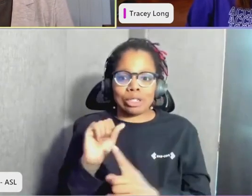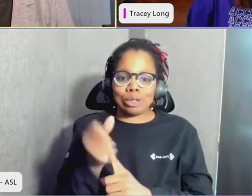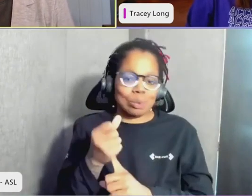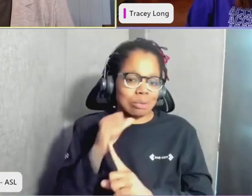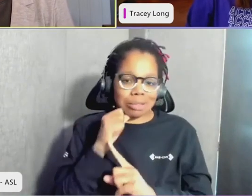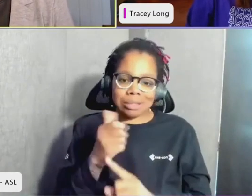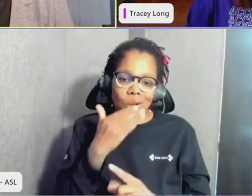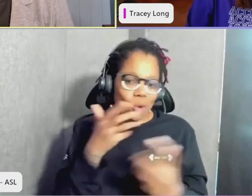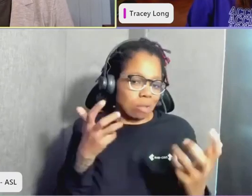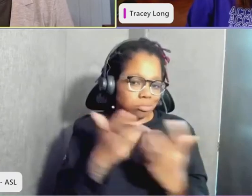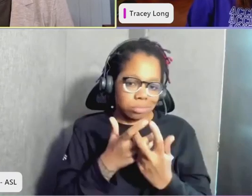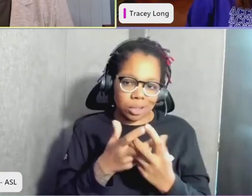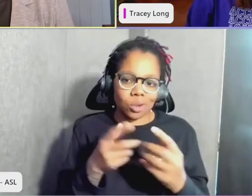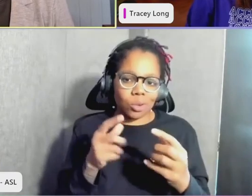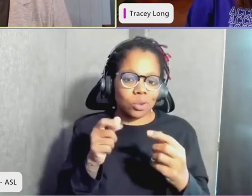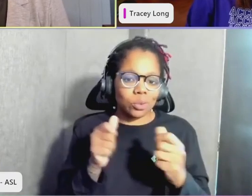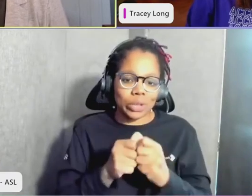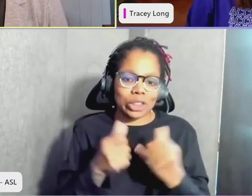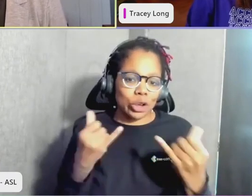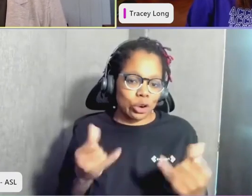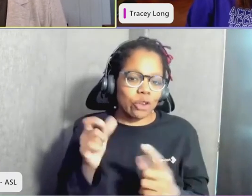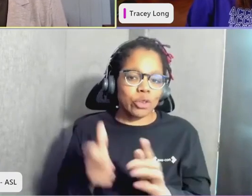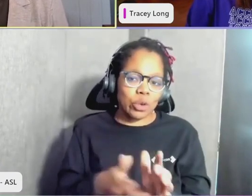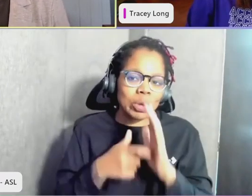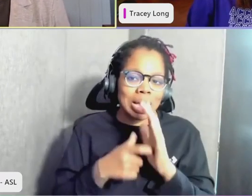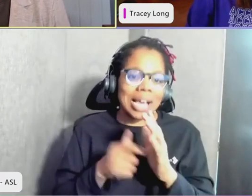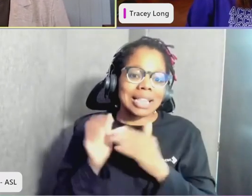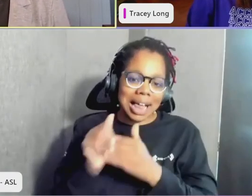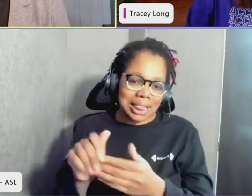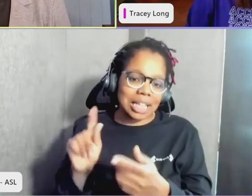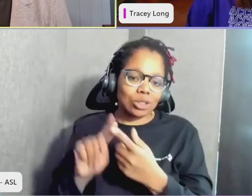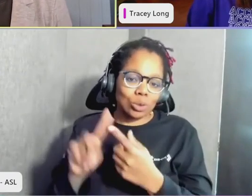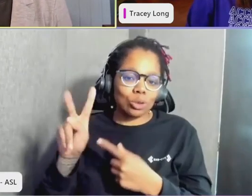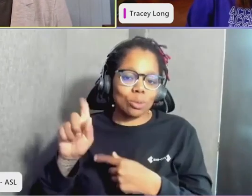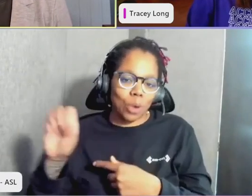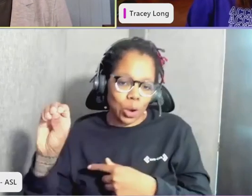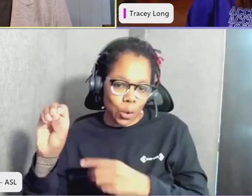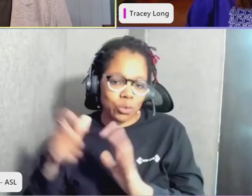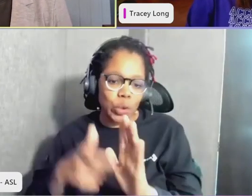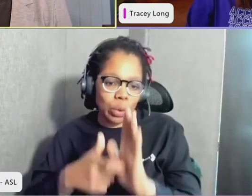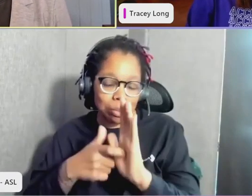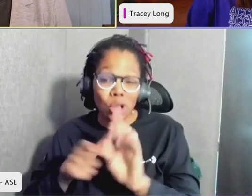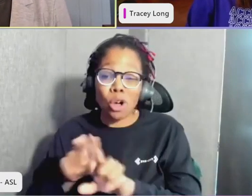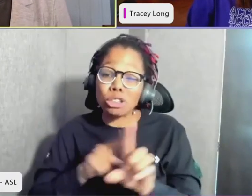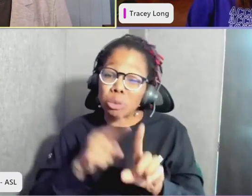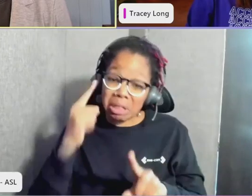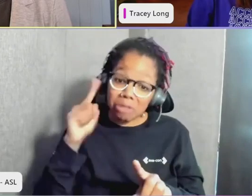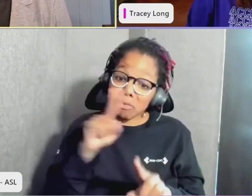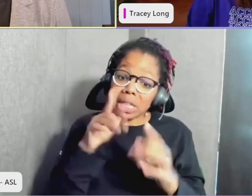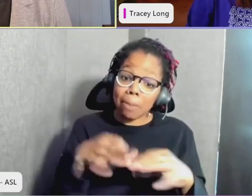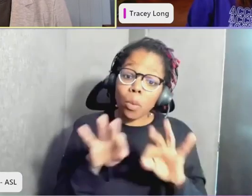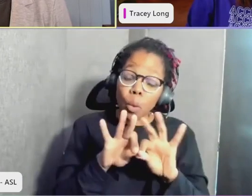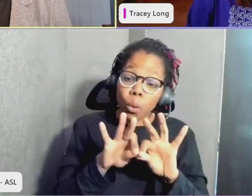it and they brought in stories about how the current state of affairs was not being well served by the current